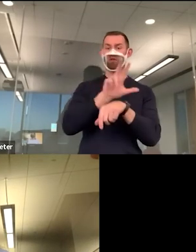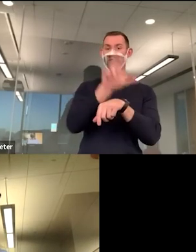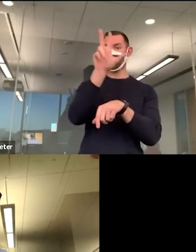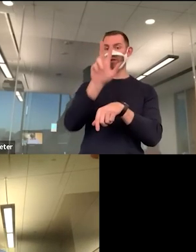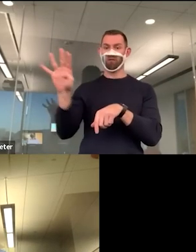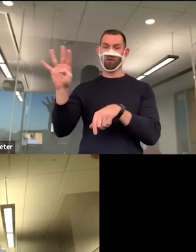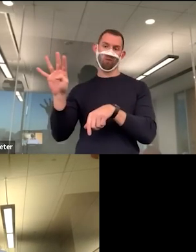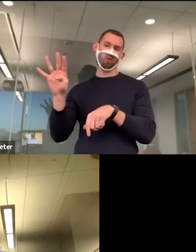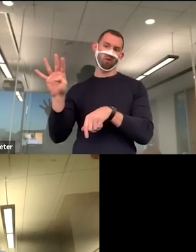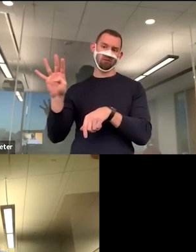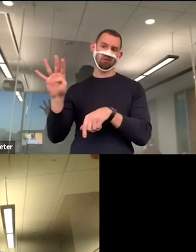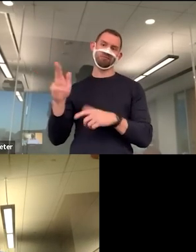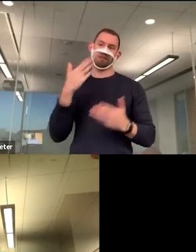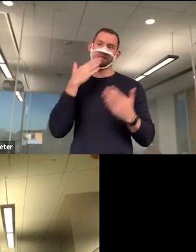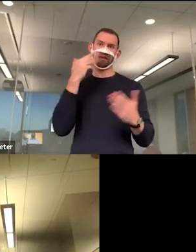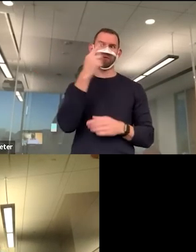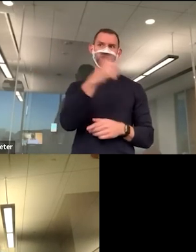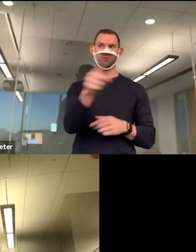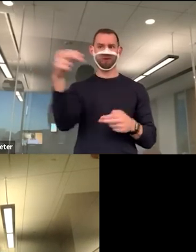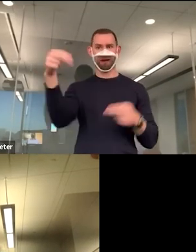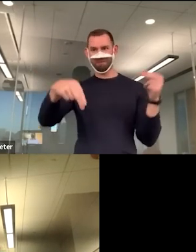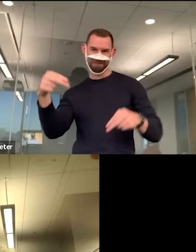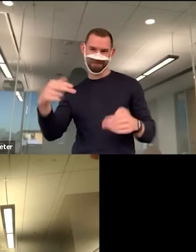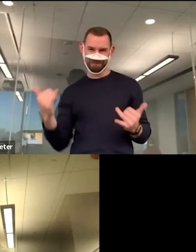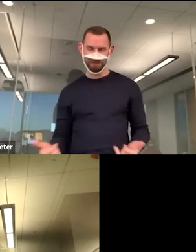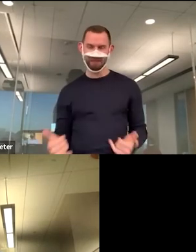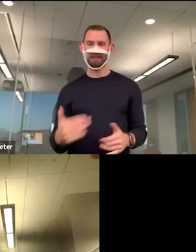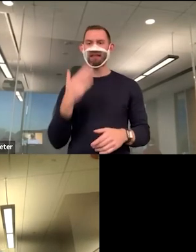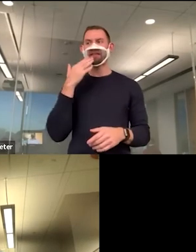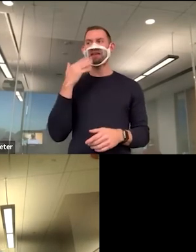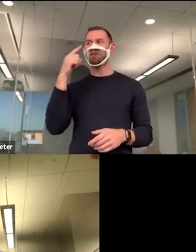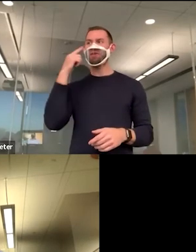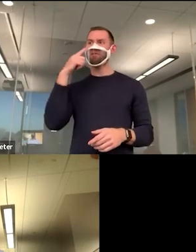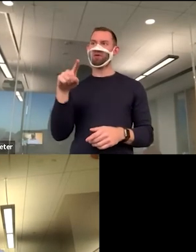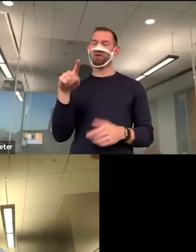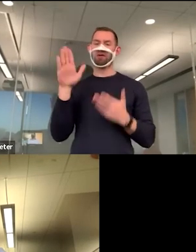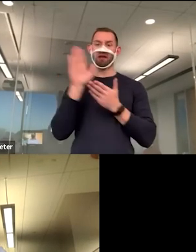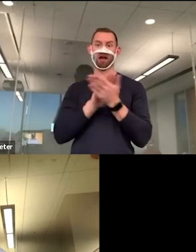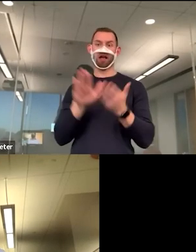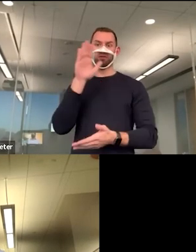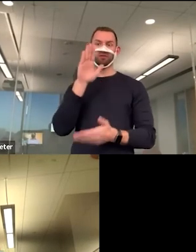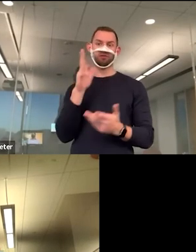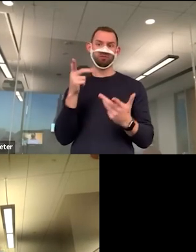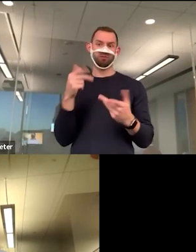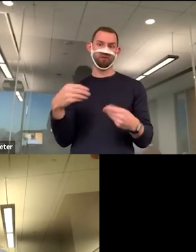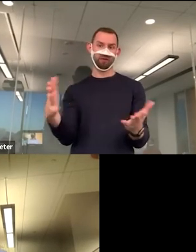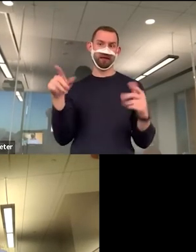coming I thank the Khoury college for providing the room uh dr Elam for helping us arrange this